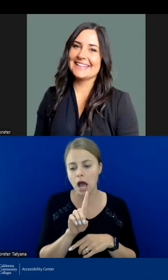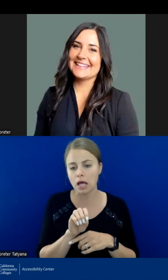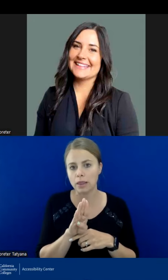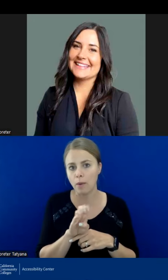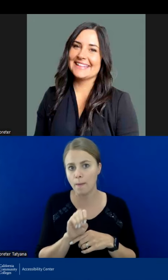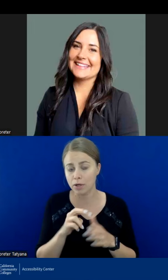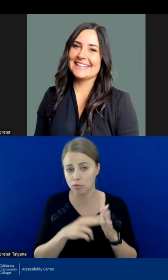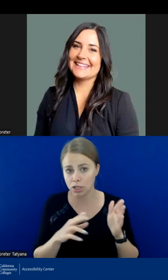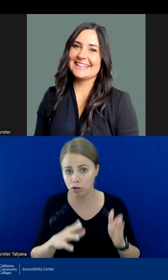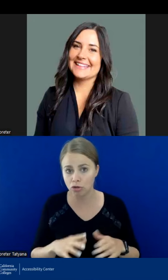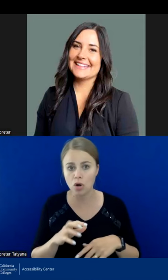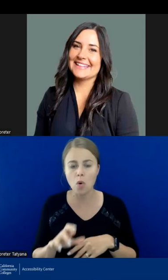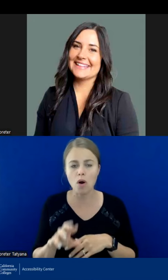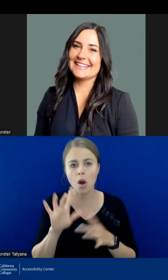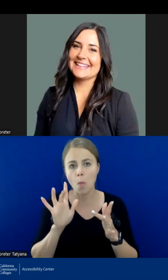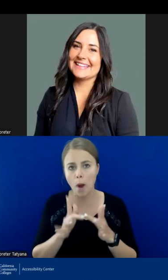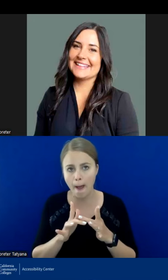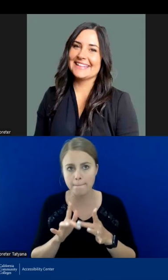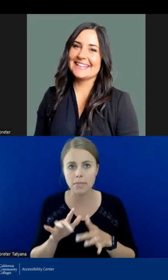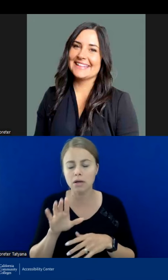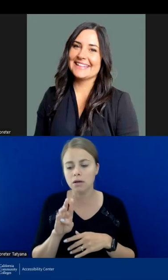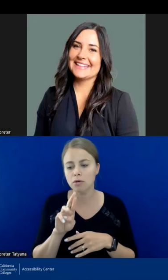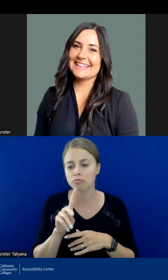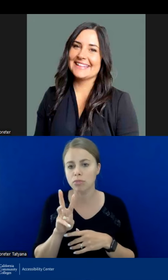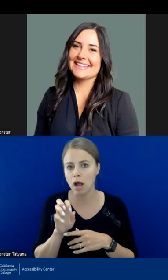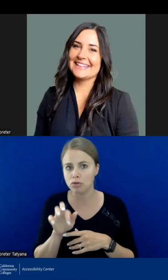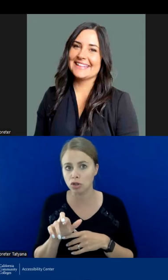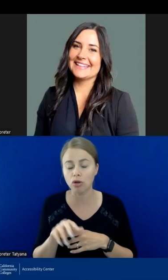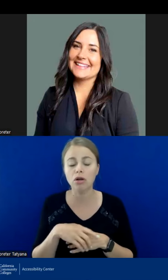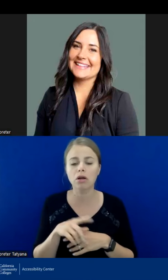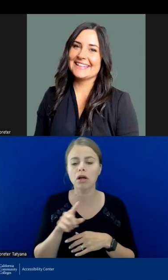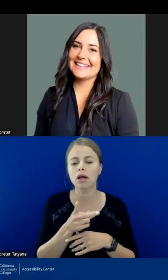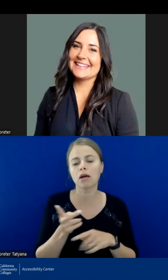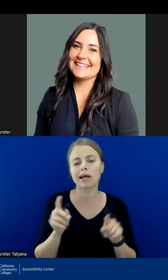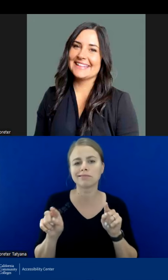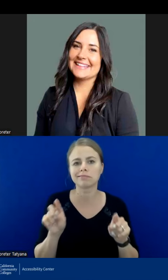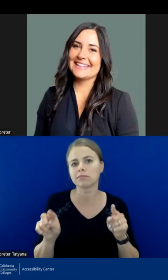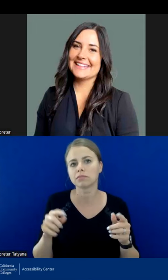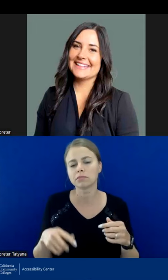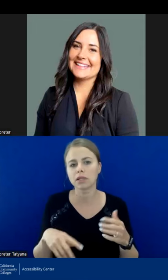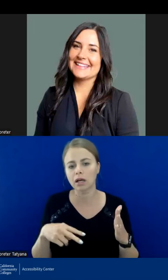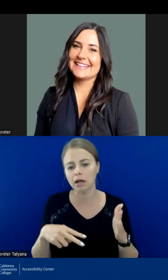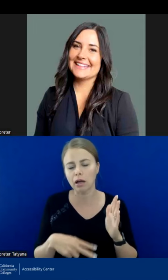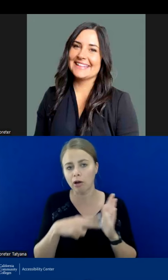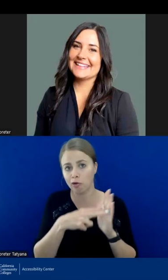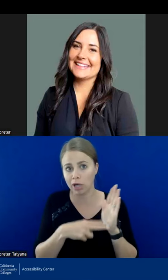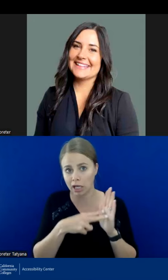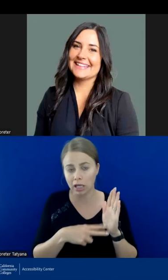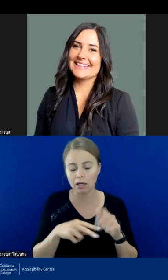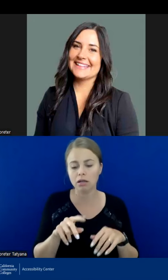they read the text and they accorded to do visual drawing.